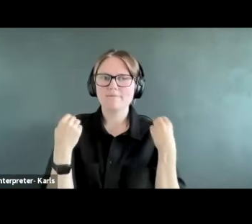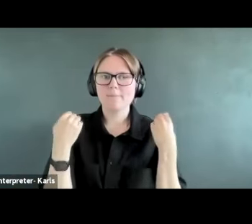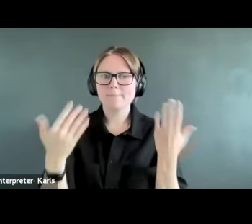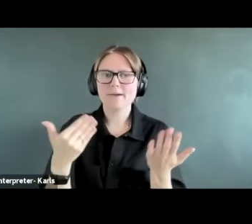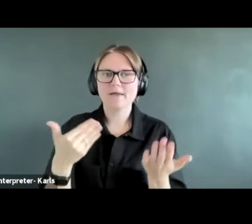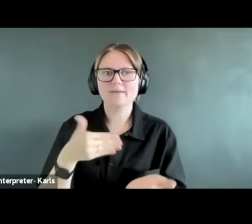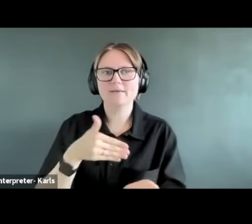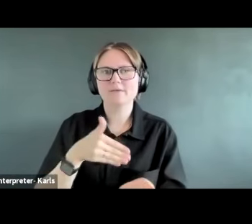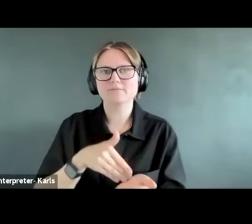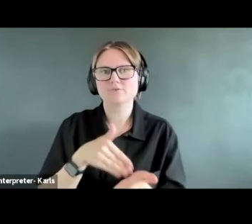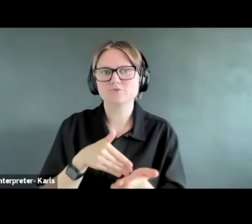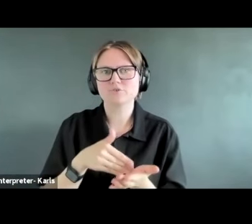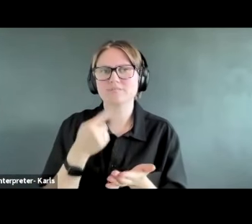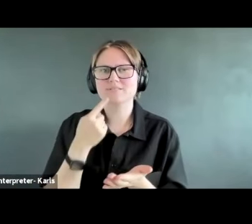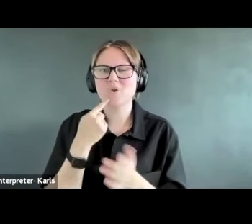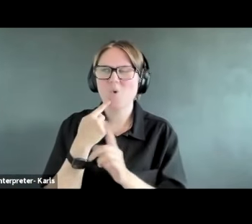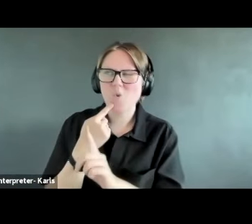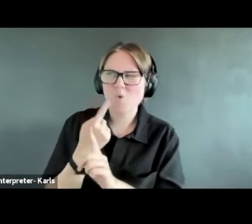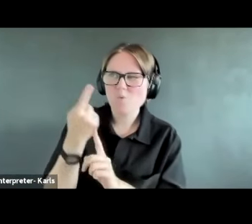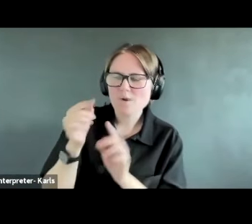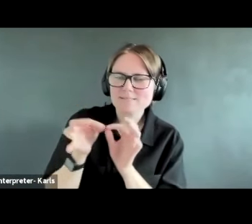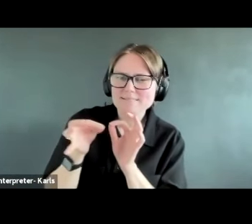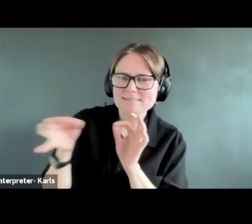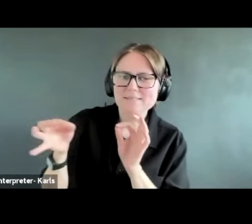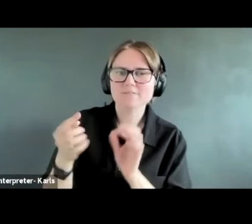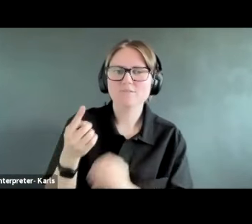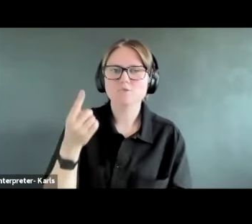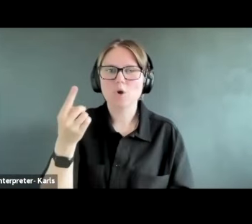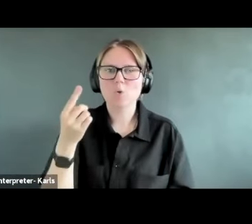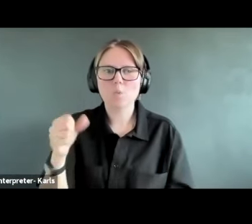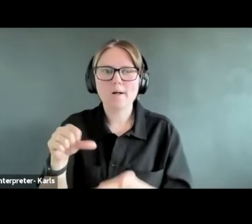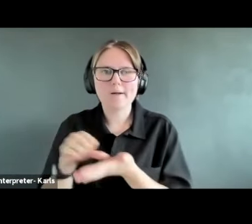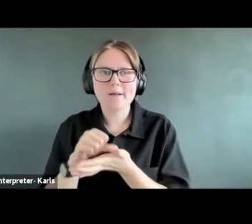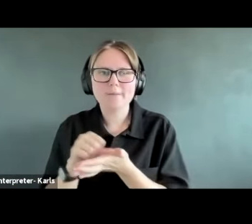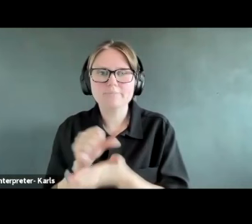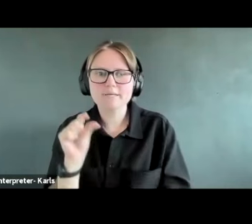one sentence or one page about a certain disability